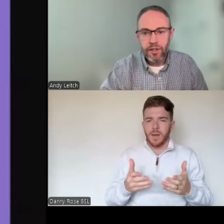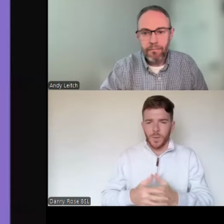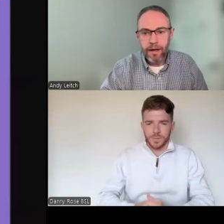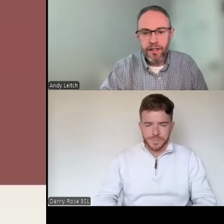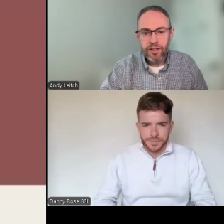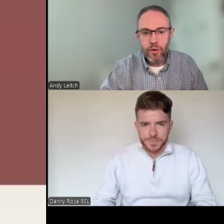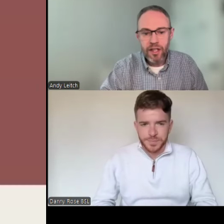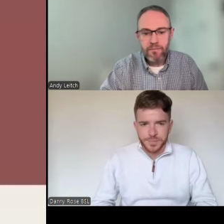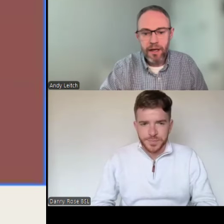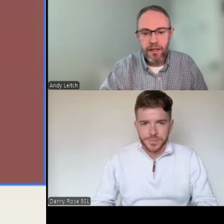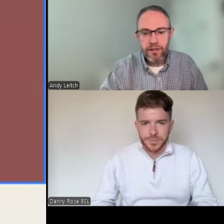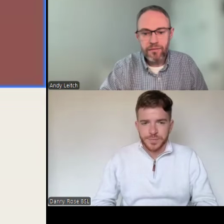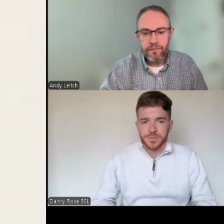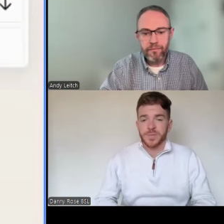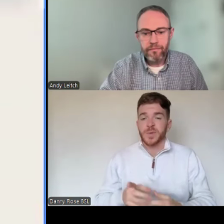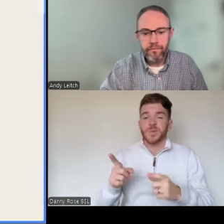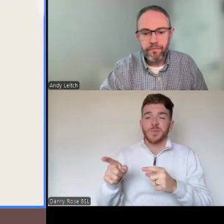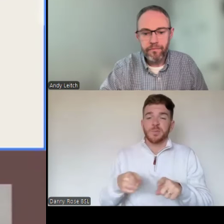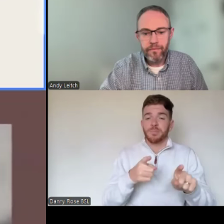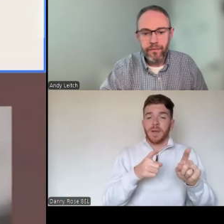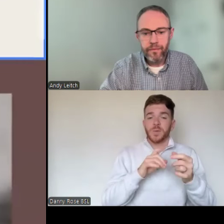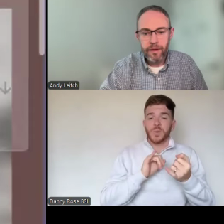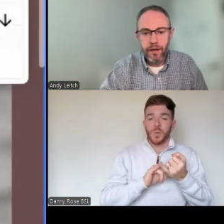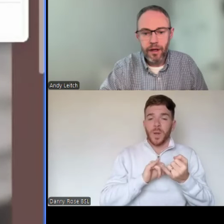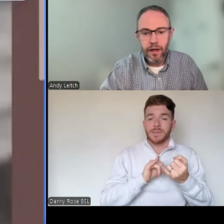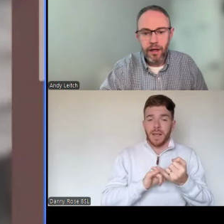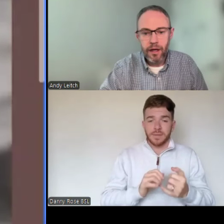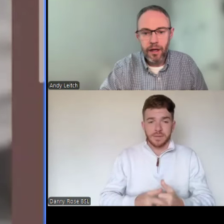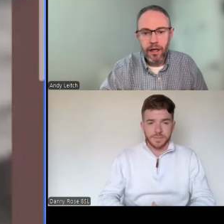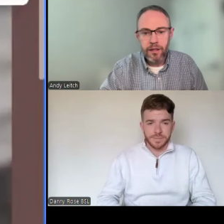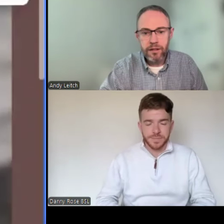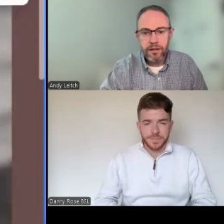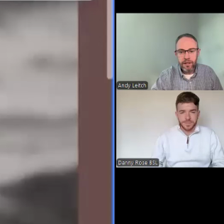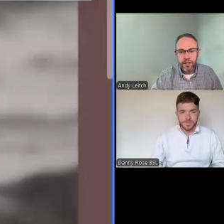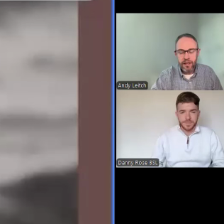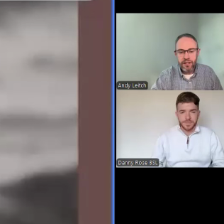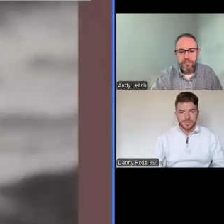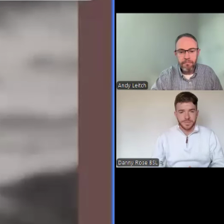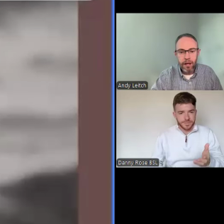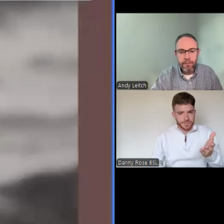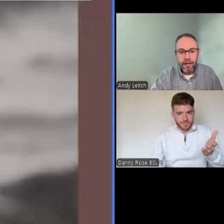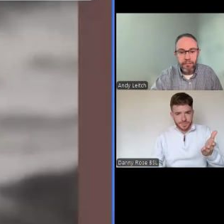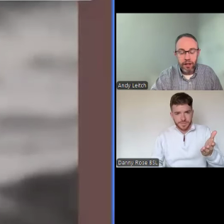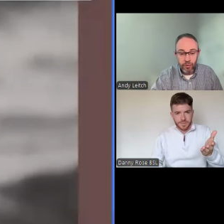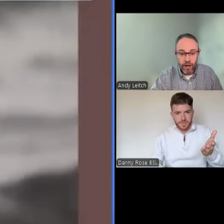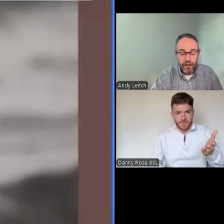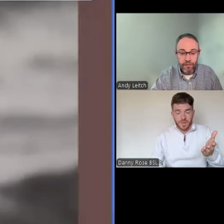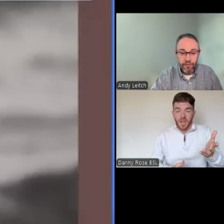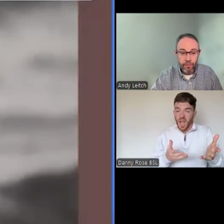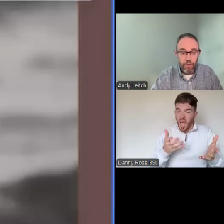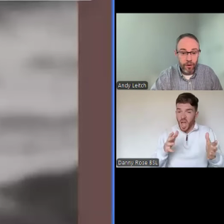I jump back into Squarespace and this actually isn't a million miles away from what I want